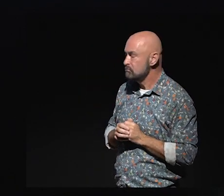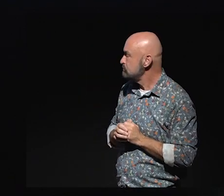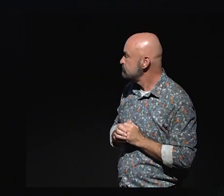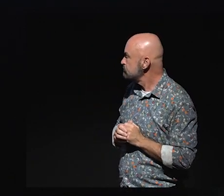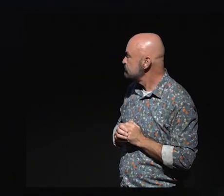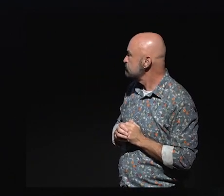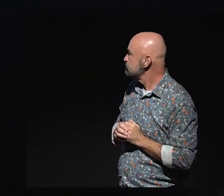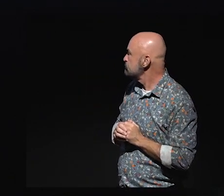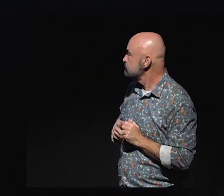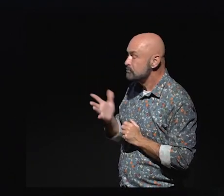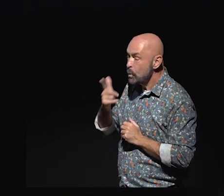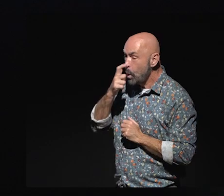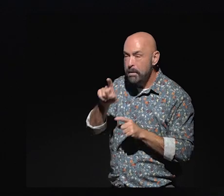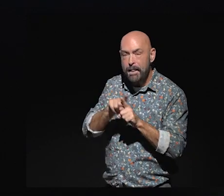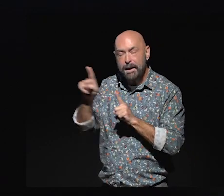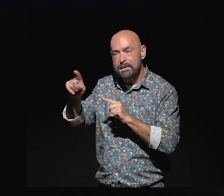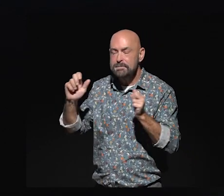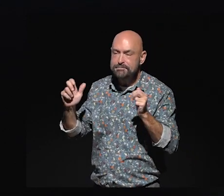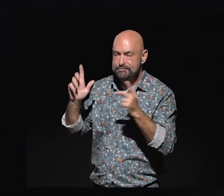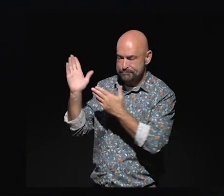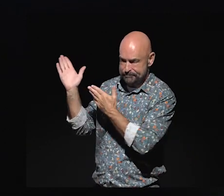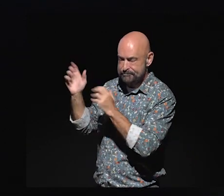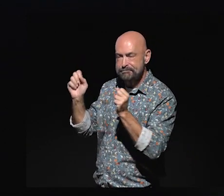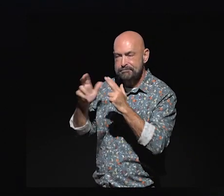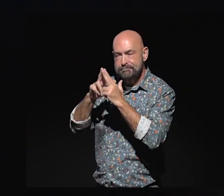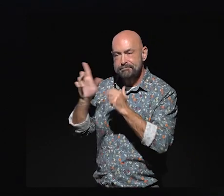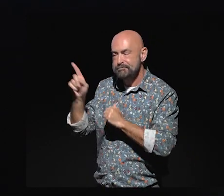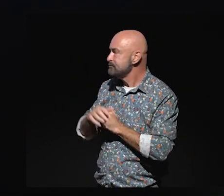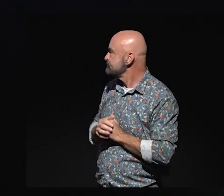like the goddess of autumn is here in this.